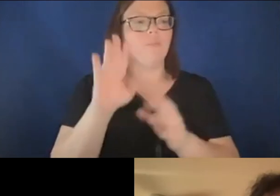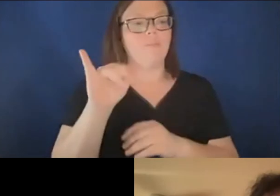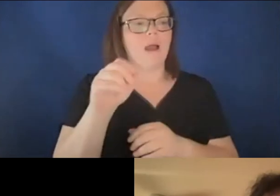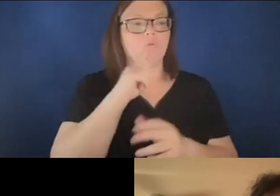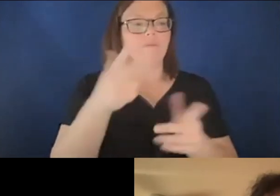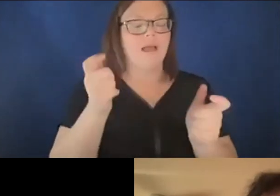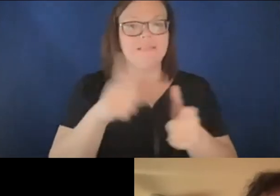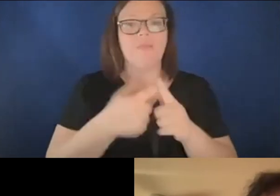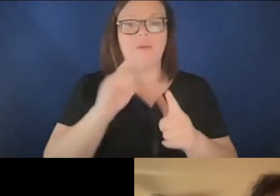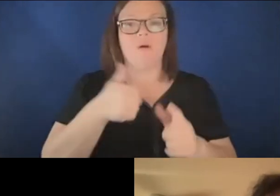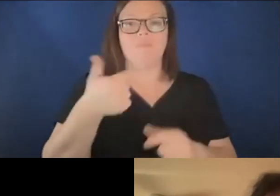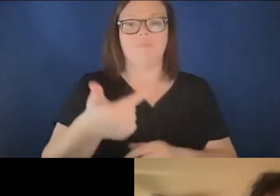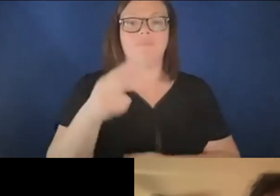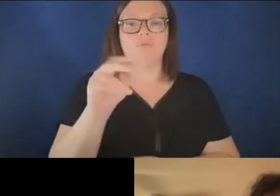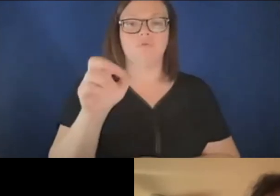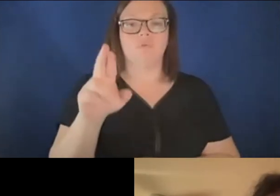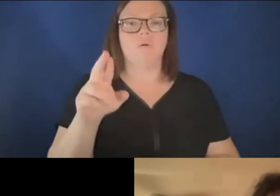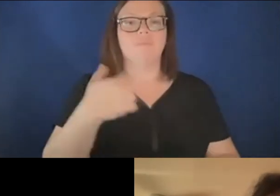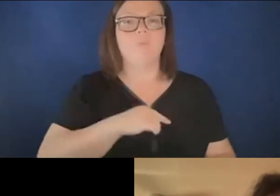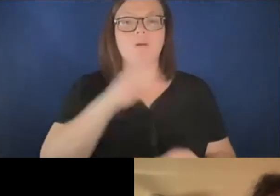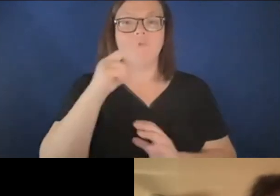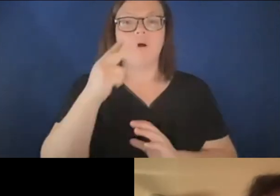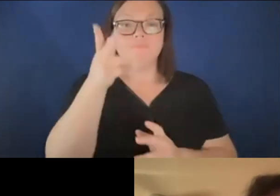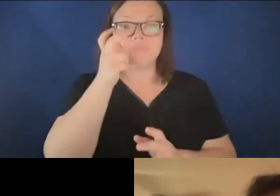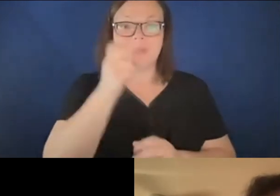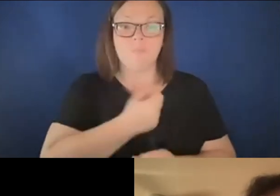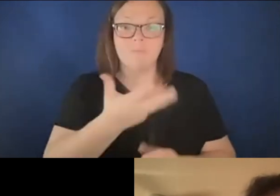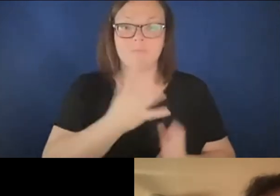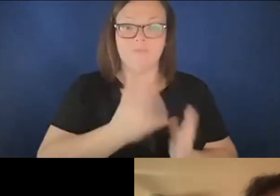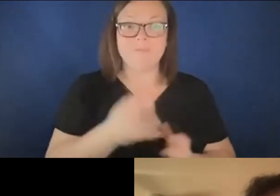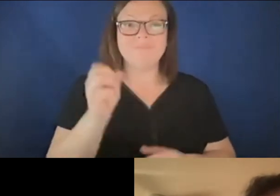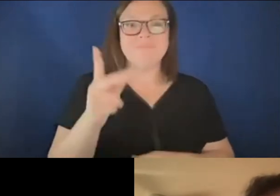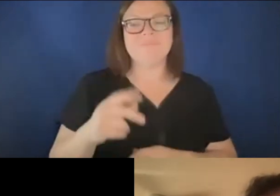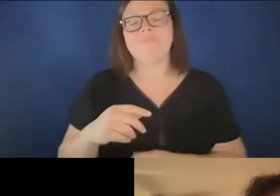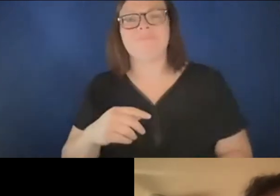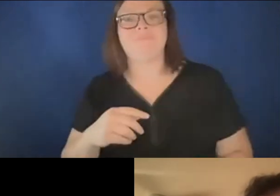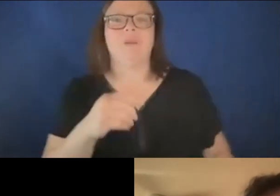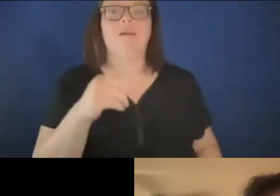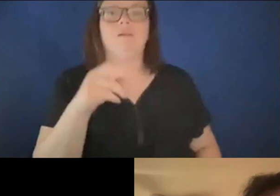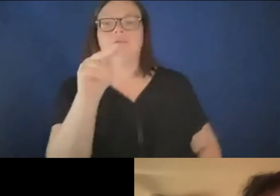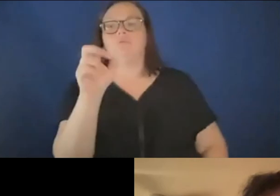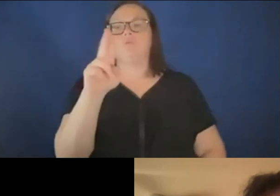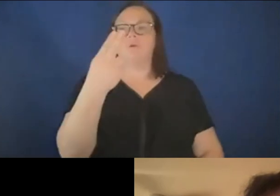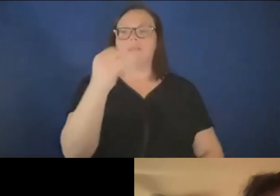it over, and we'll hear some poems--does that sound good? Alright. Noor Hindi is a Palestinian-American